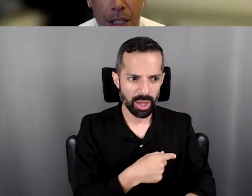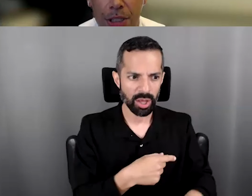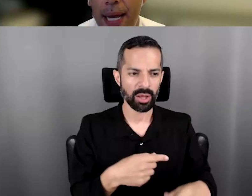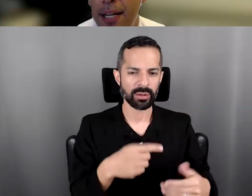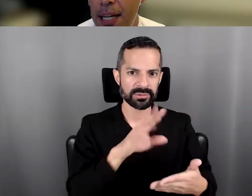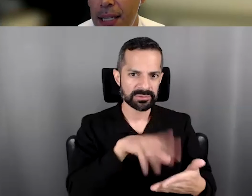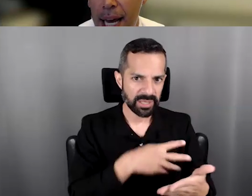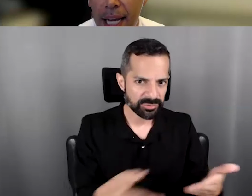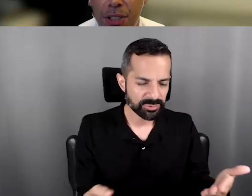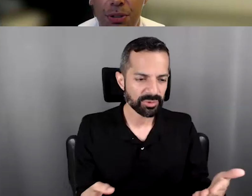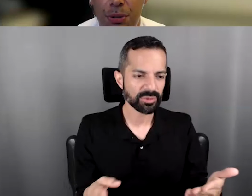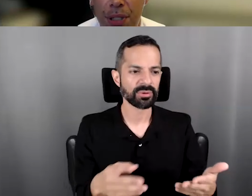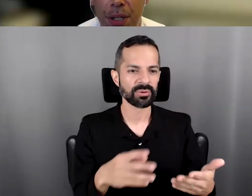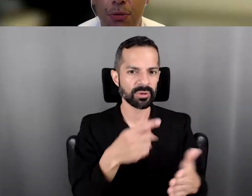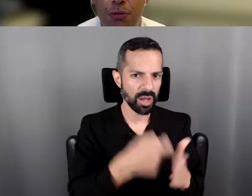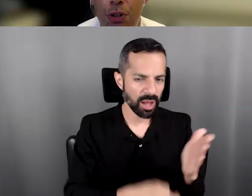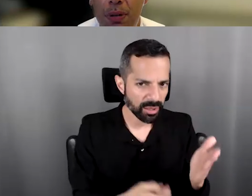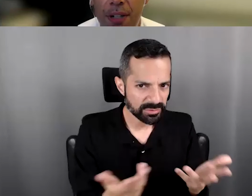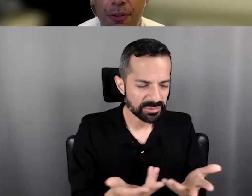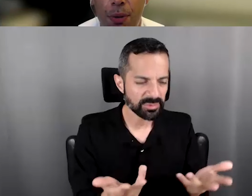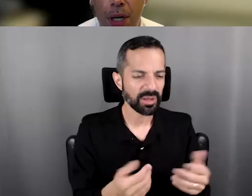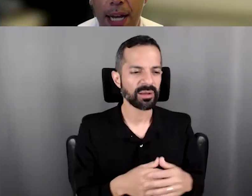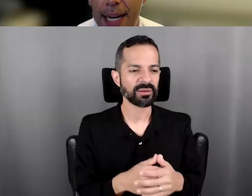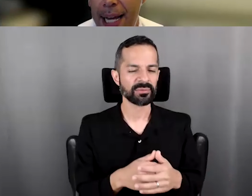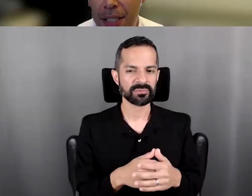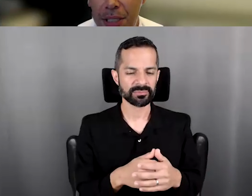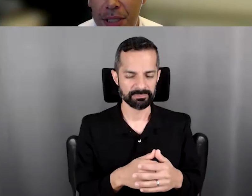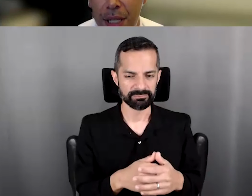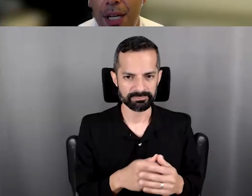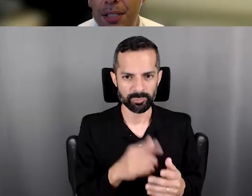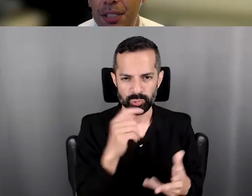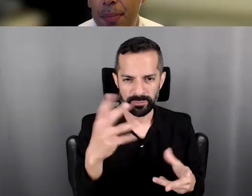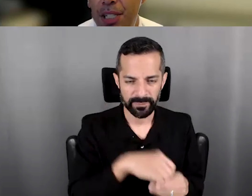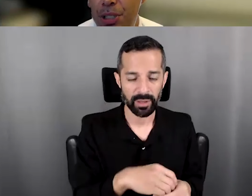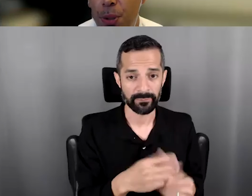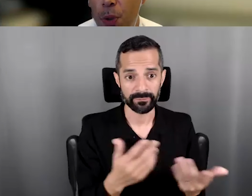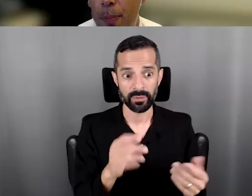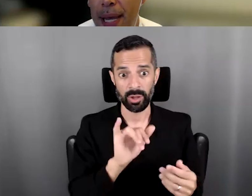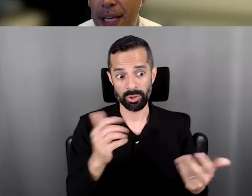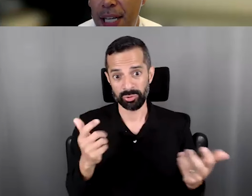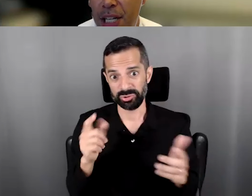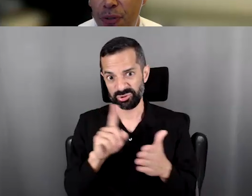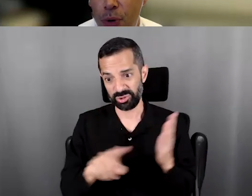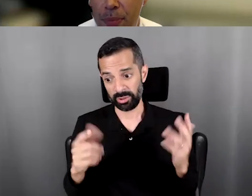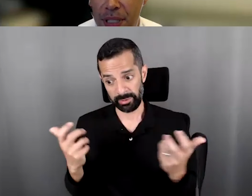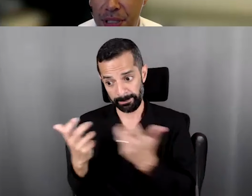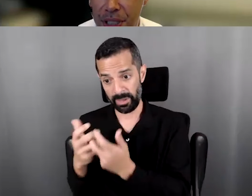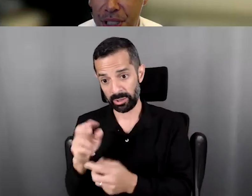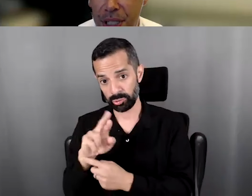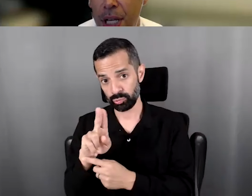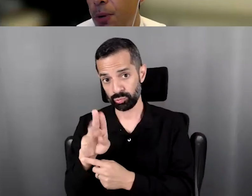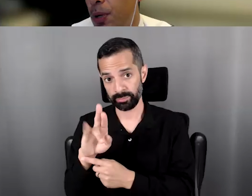and also how that aligns to the rubric for analysis to make sure we're making an informed decision.